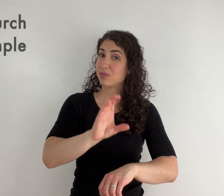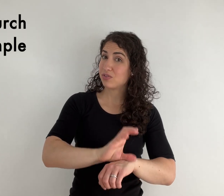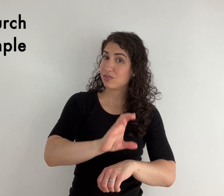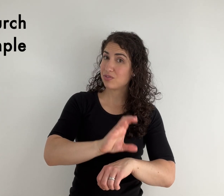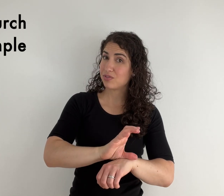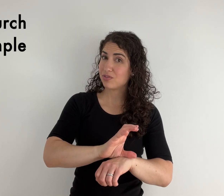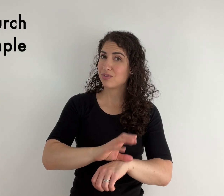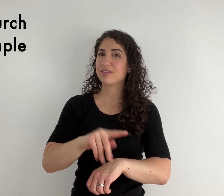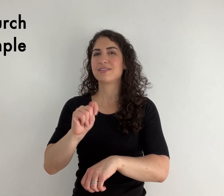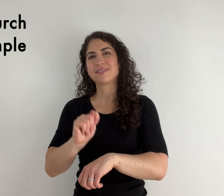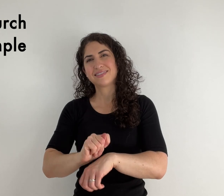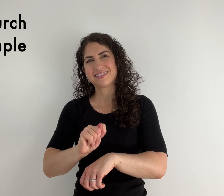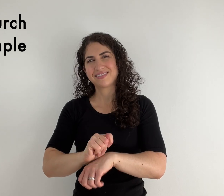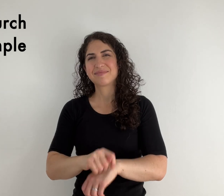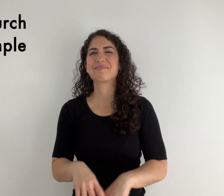CHURCH, TEMPLE